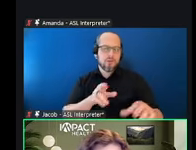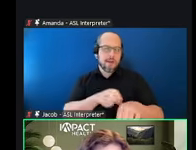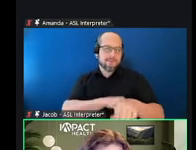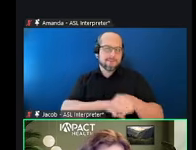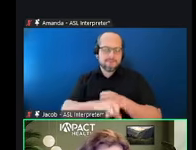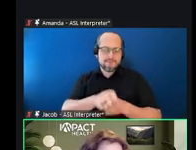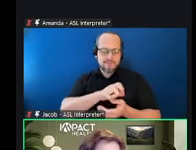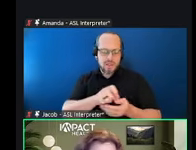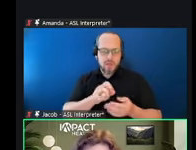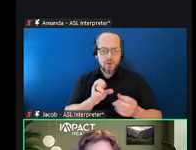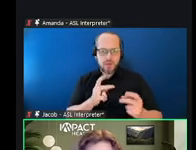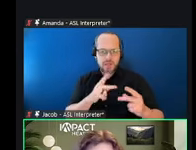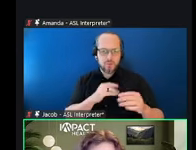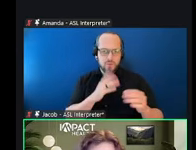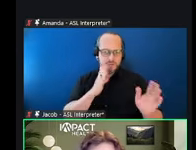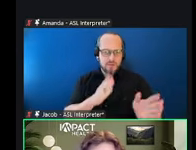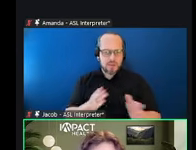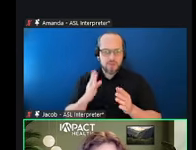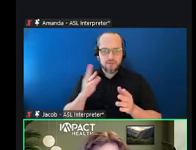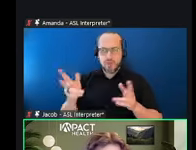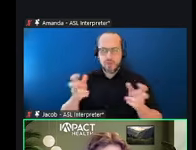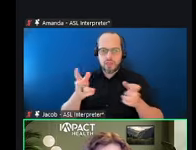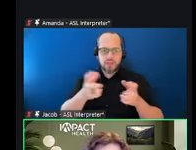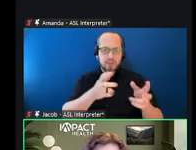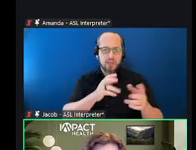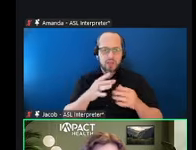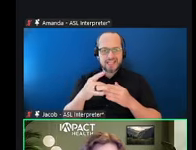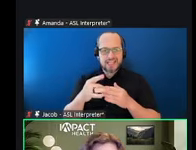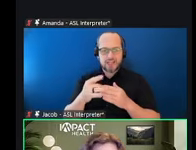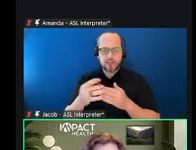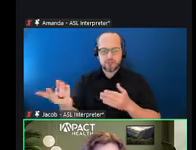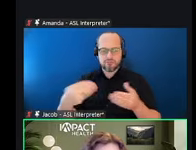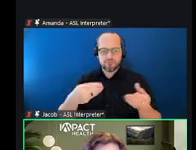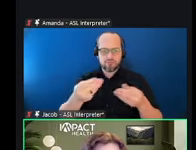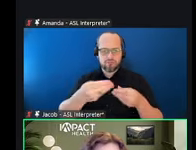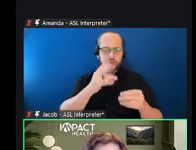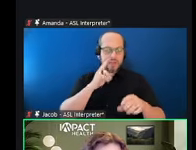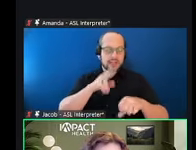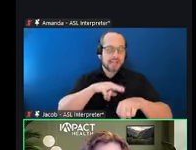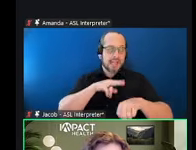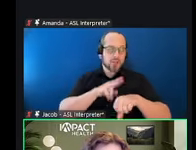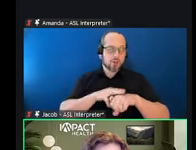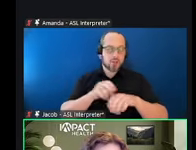leader, our leaders from around the region into the state and national conversation. And finally,